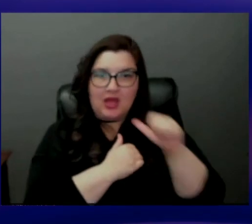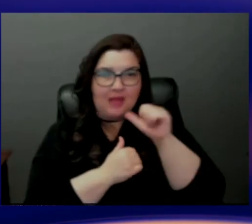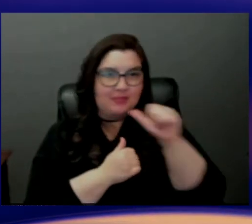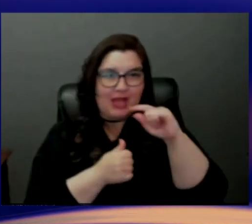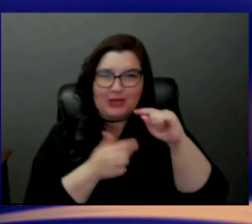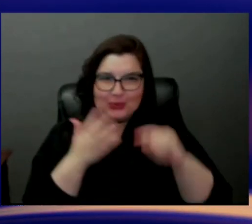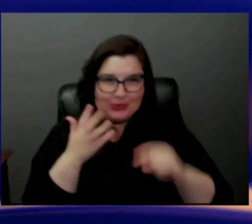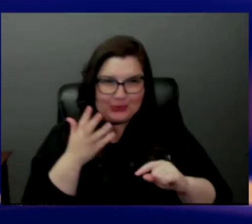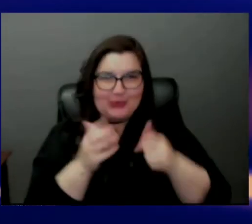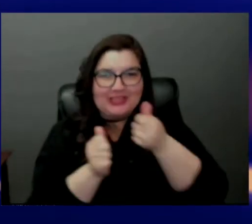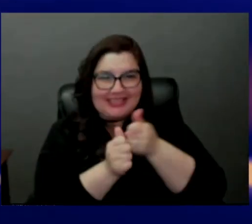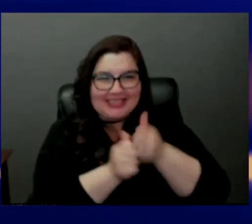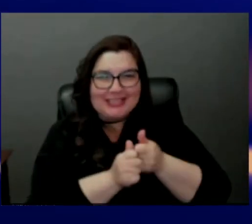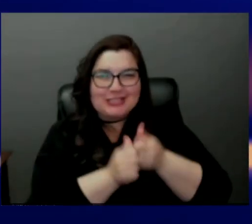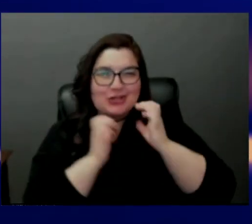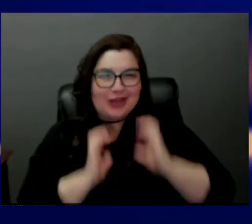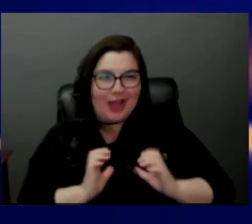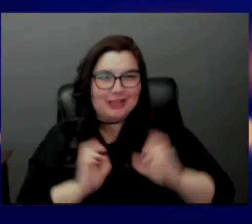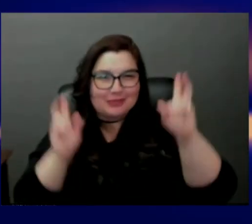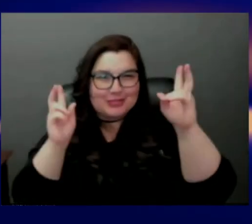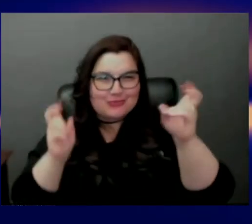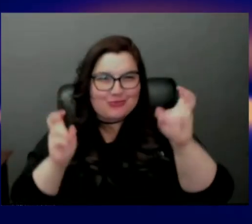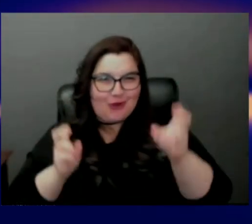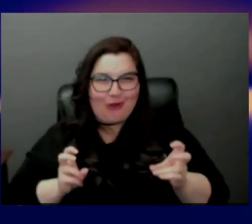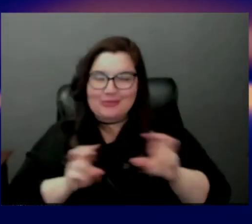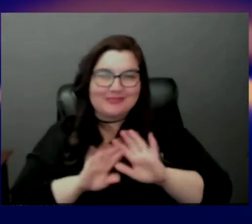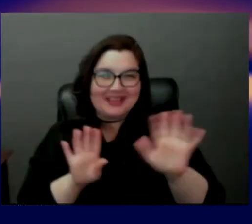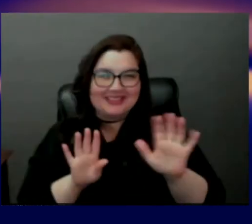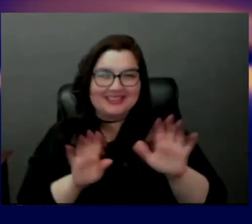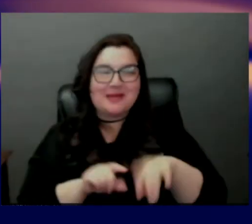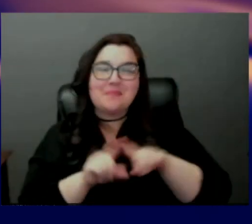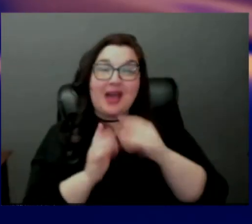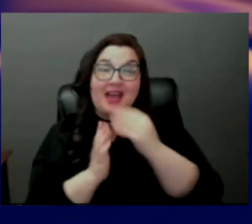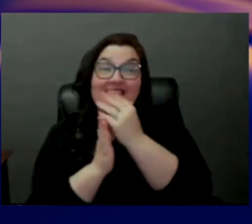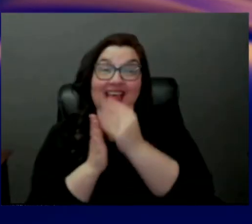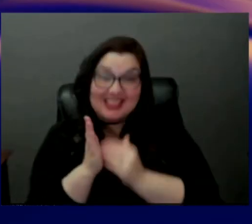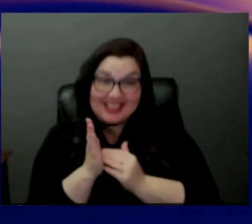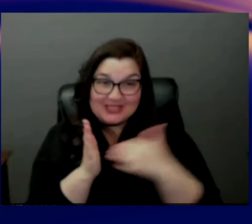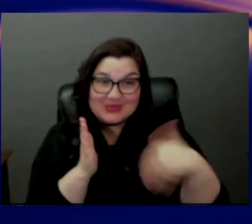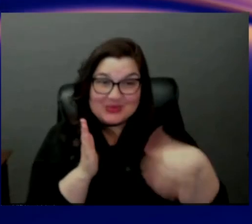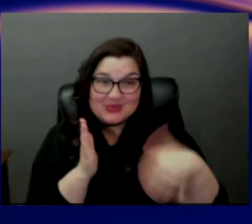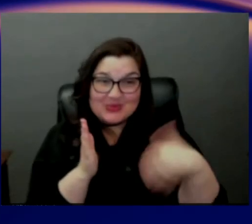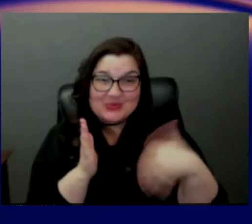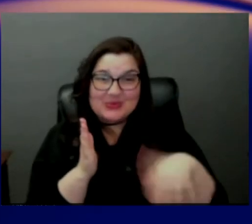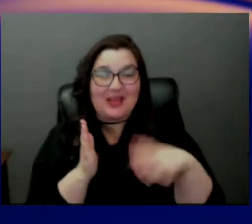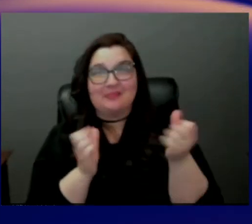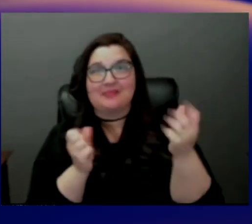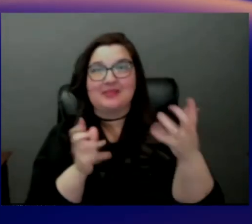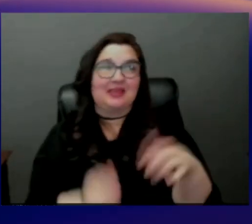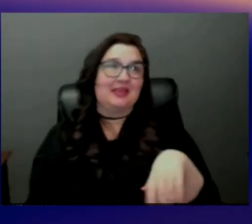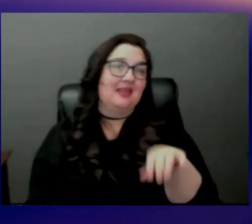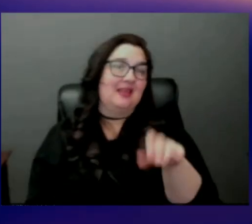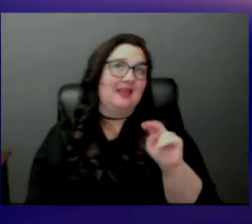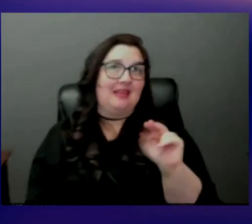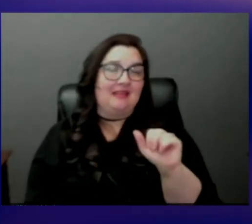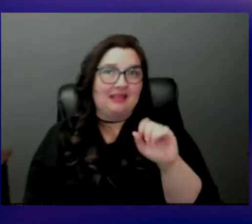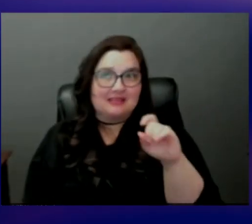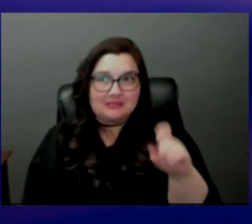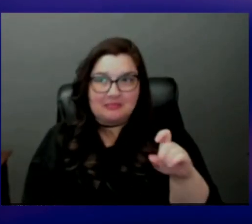and what every customer is seen, but the list is long, it's Cadence, it's Siemens, it's NXP, our own aural labs, synopsis.